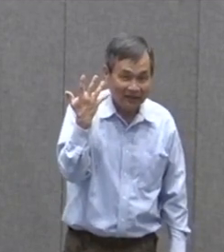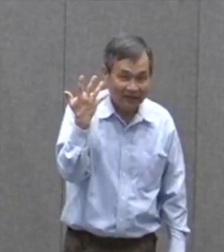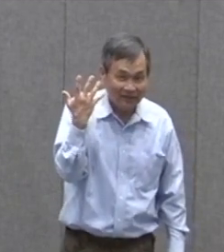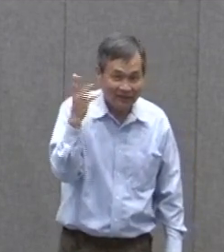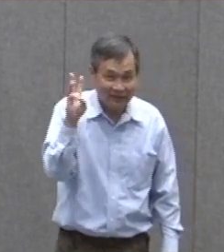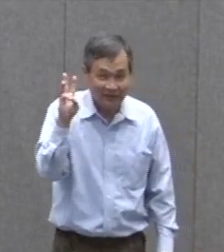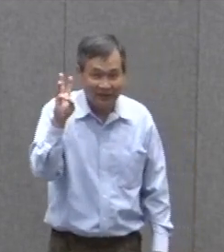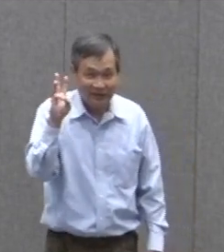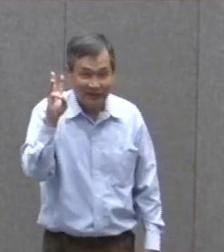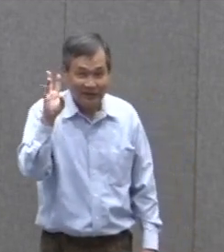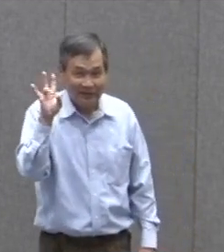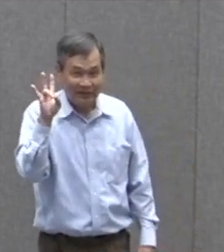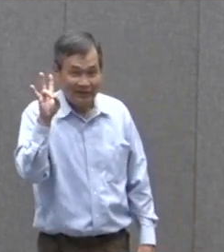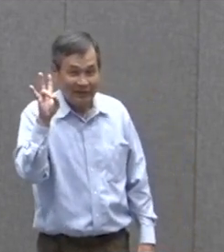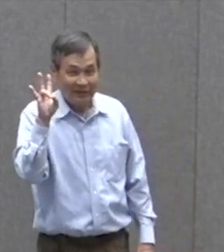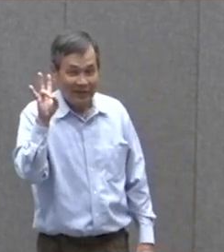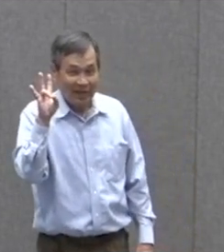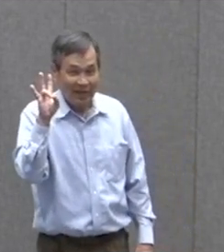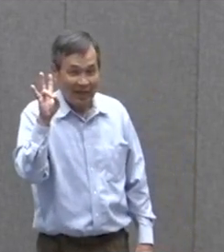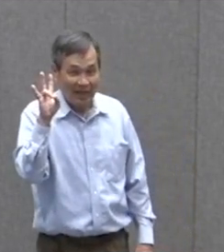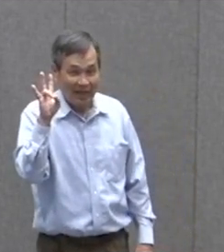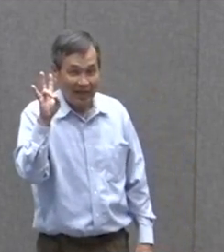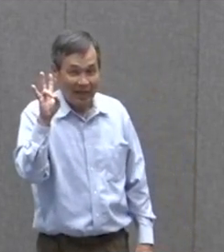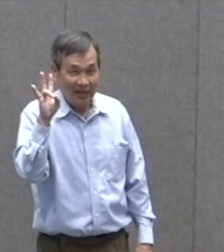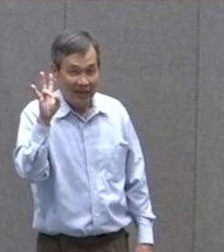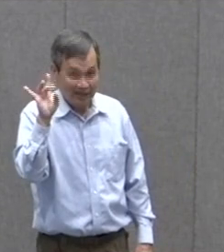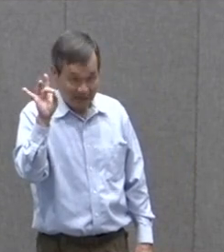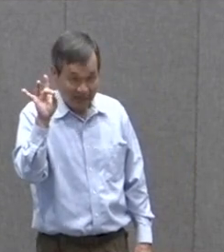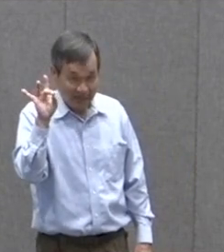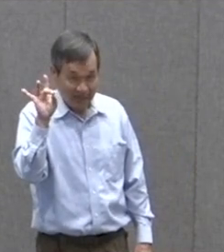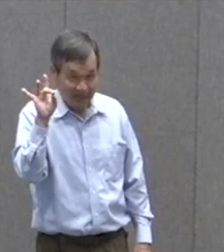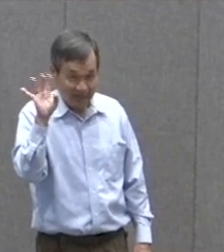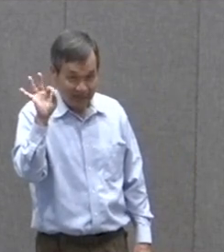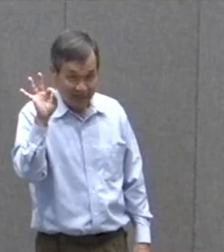six, seven, eight, nine.